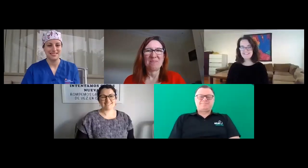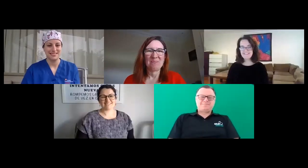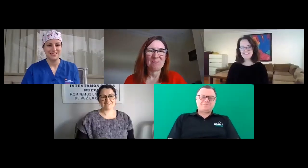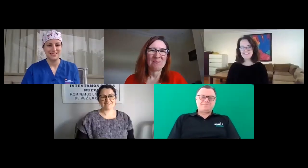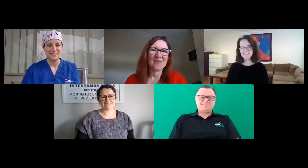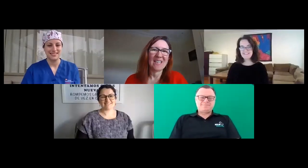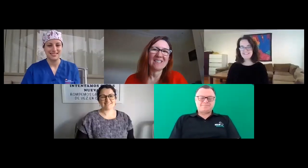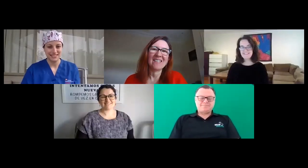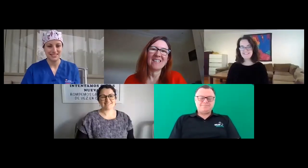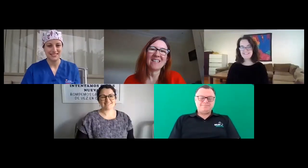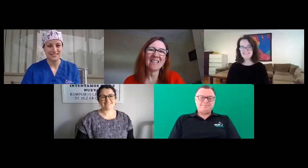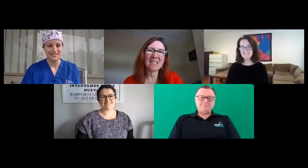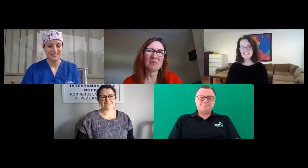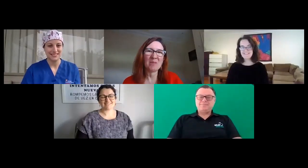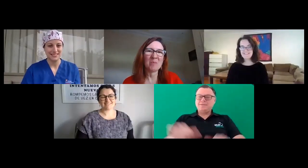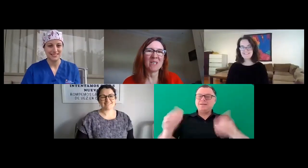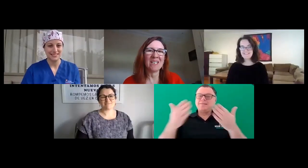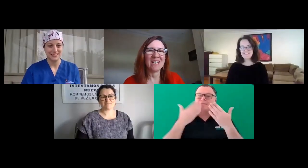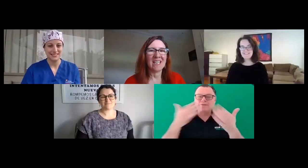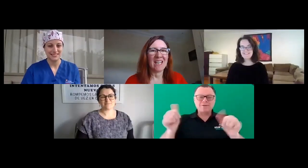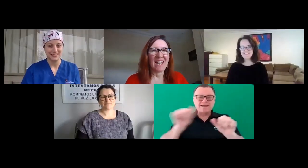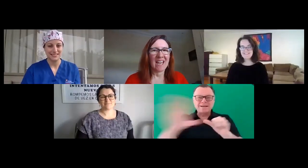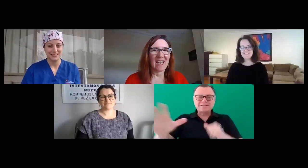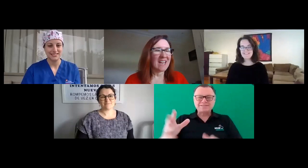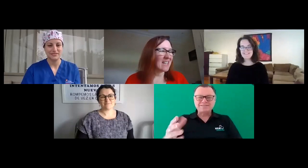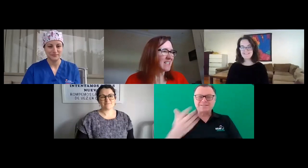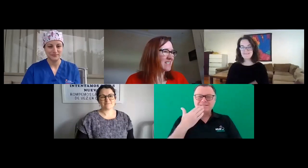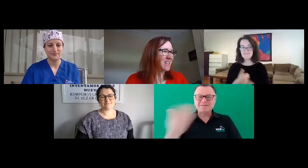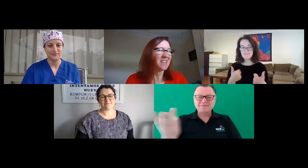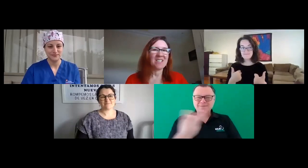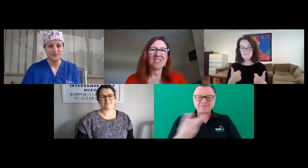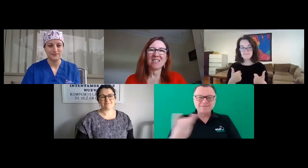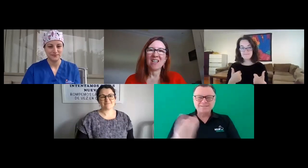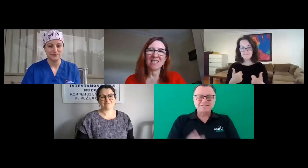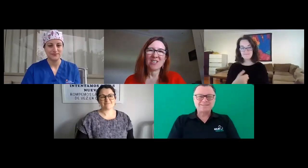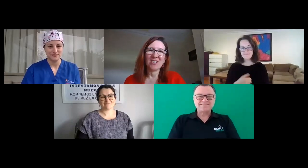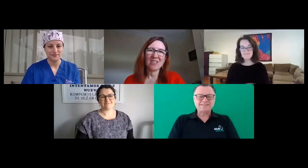Thanks a lot. Thank you everybody and I just like to